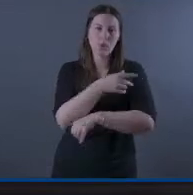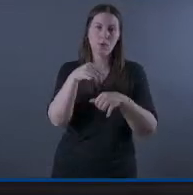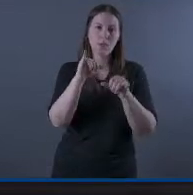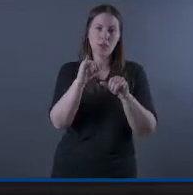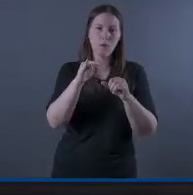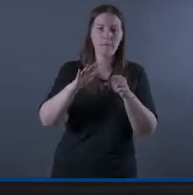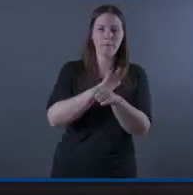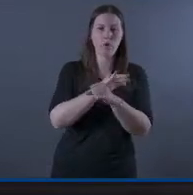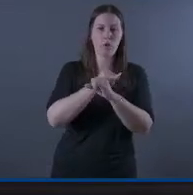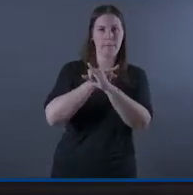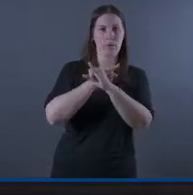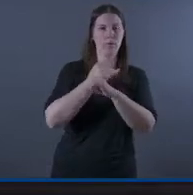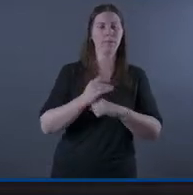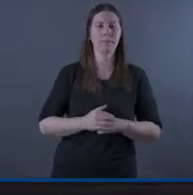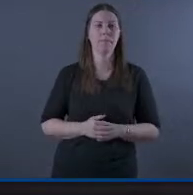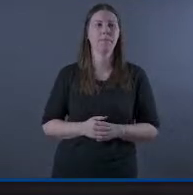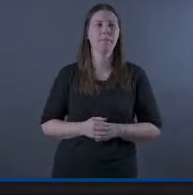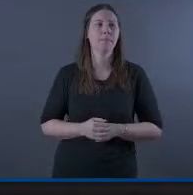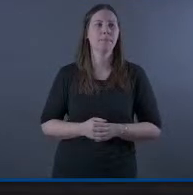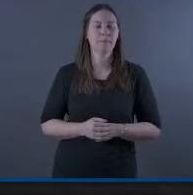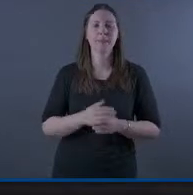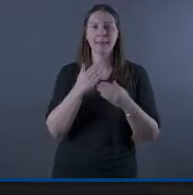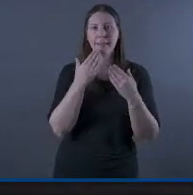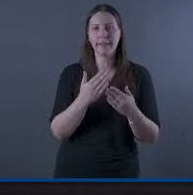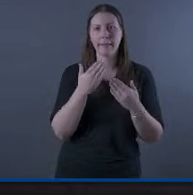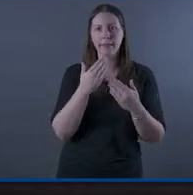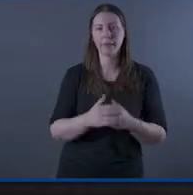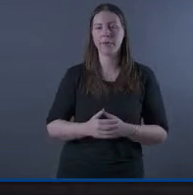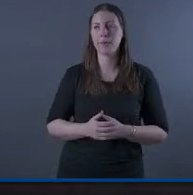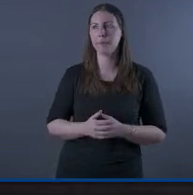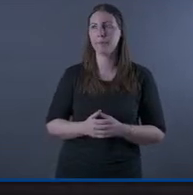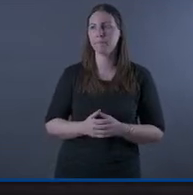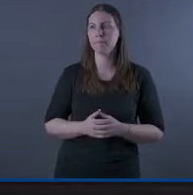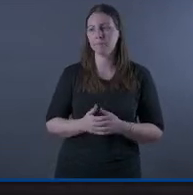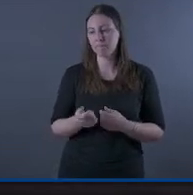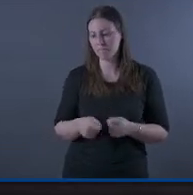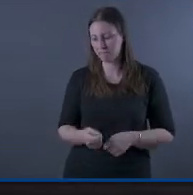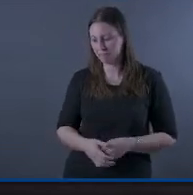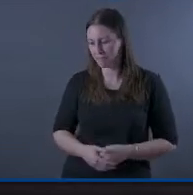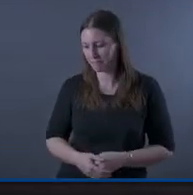Great, thank you for that. I often get the question and probably many most of you,